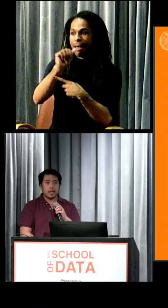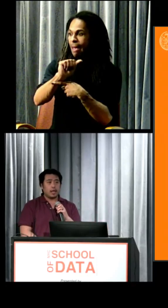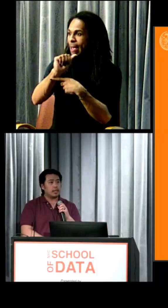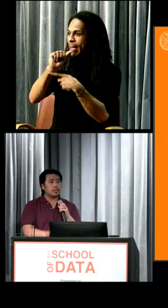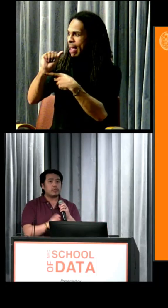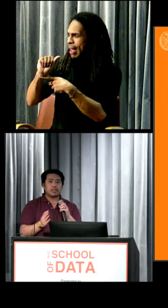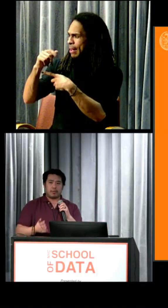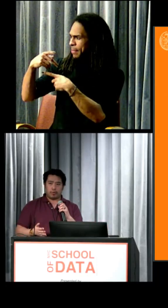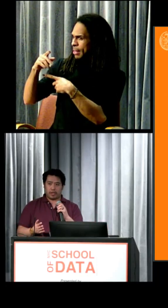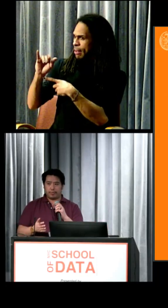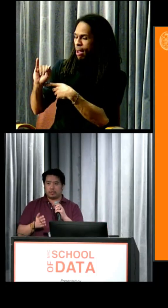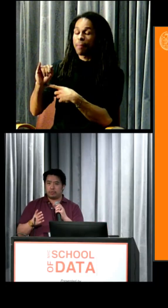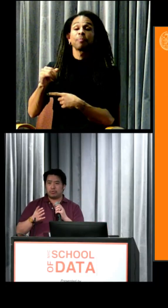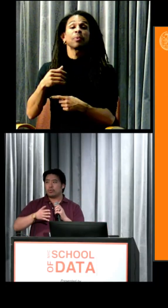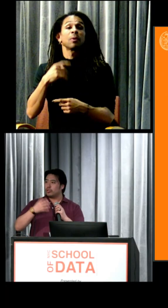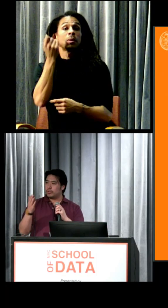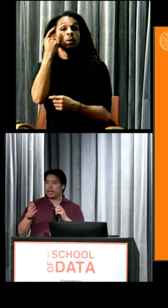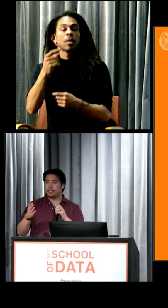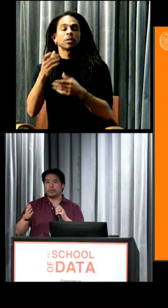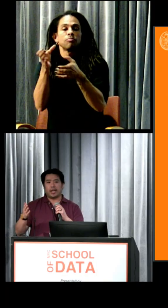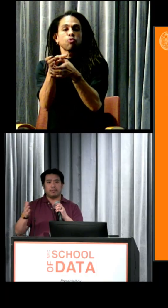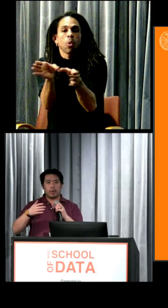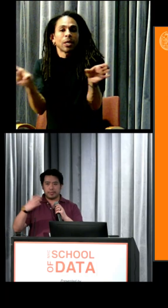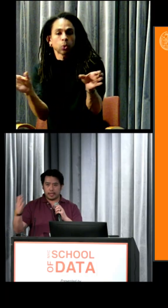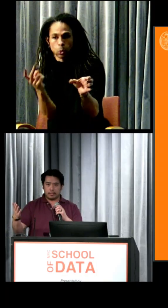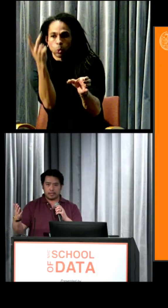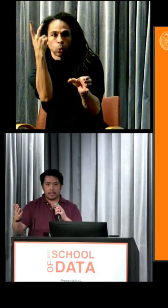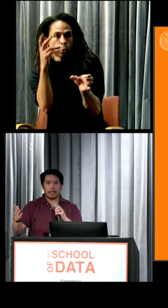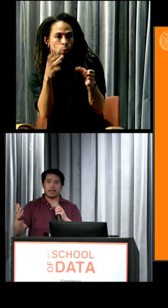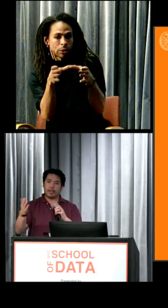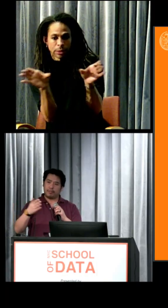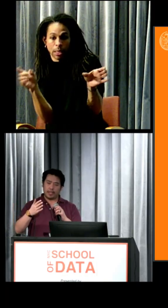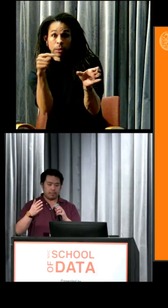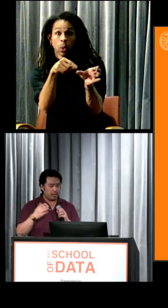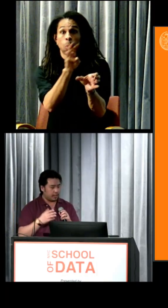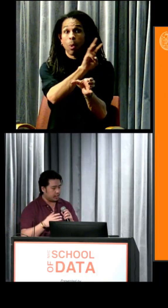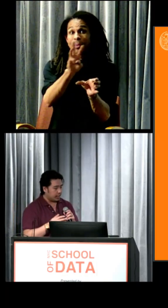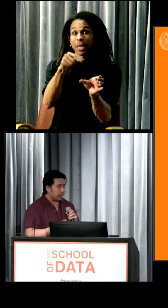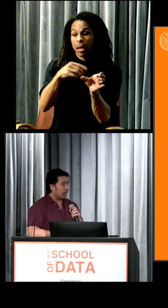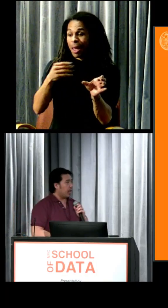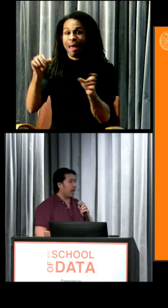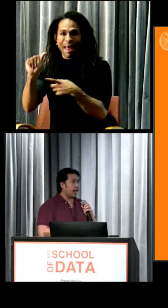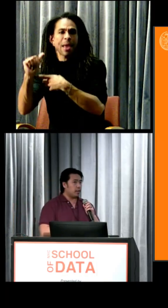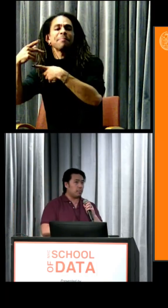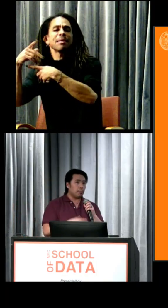And it does this in real time so that as visitors are adding or removing blocks, they can see the